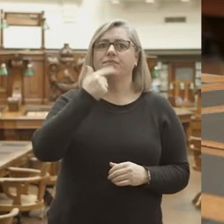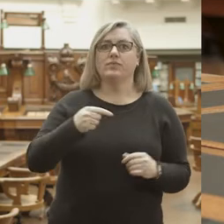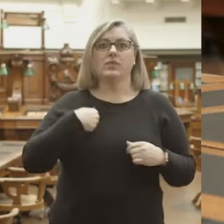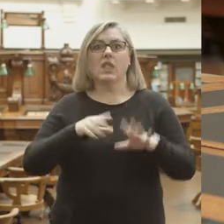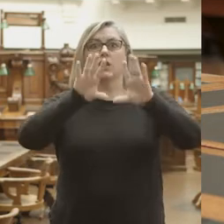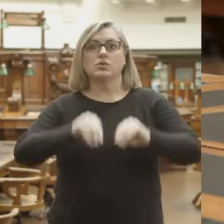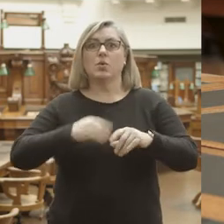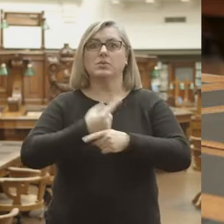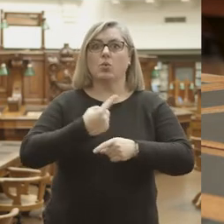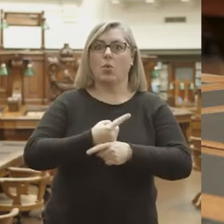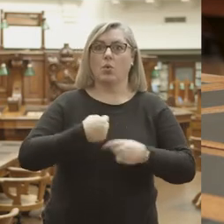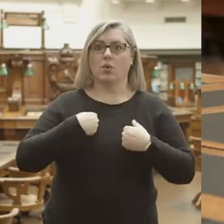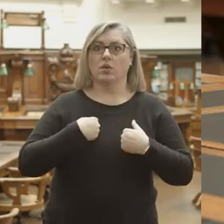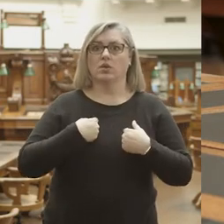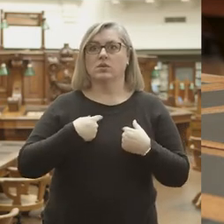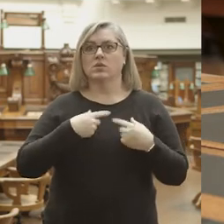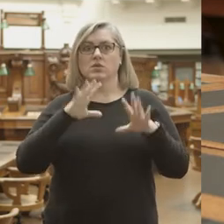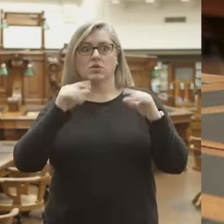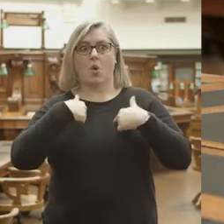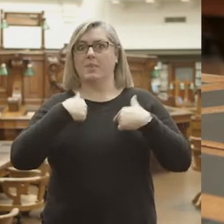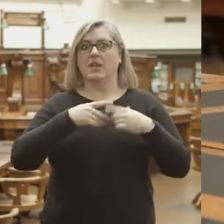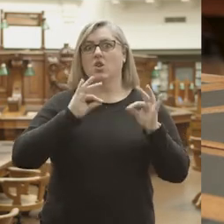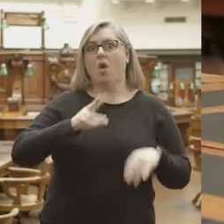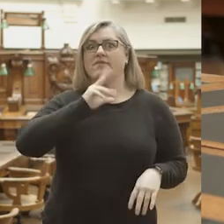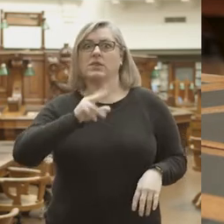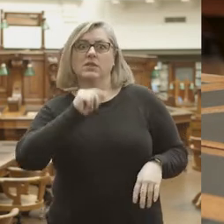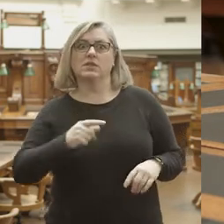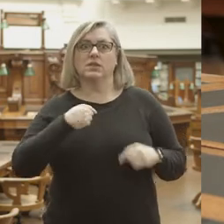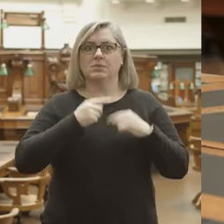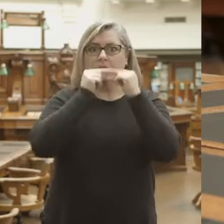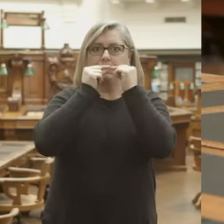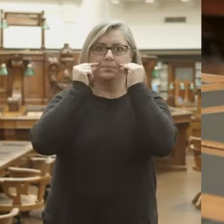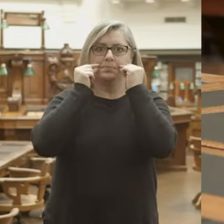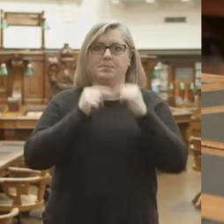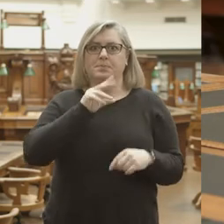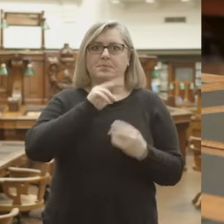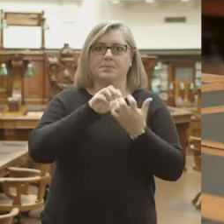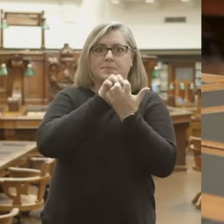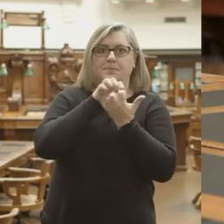talking so instead of doing this I started to do this. Now,